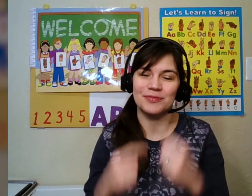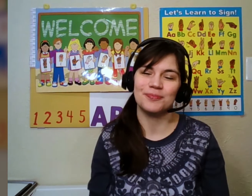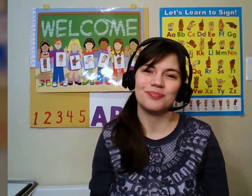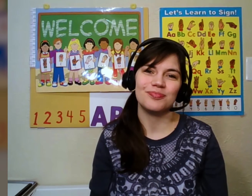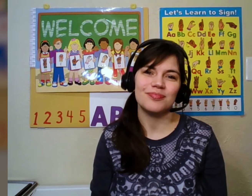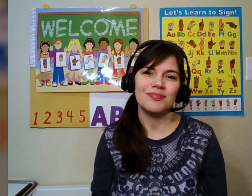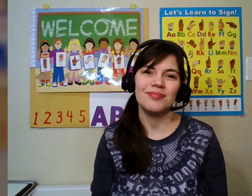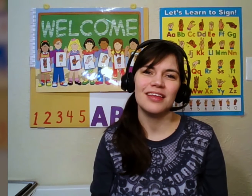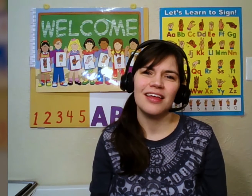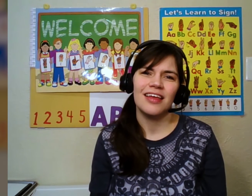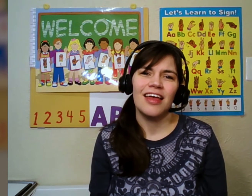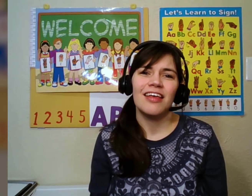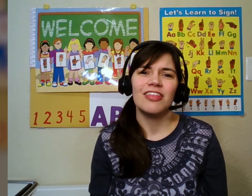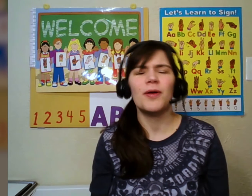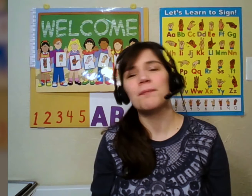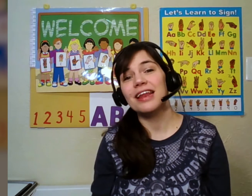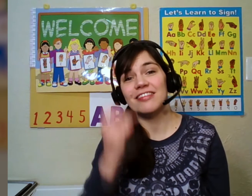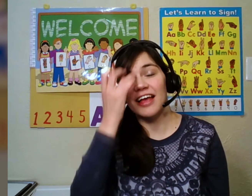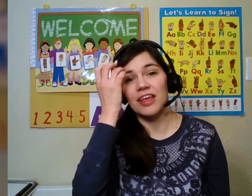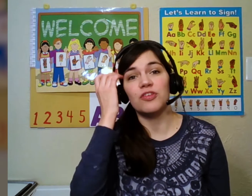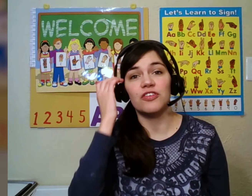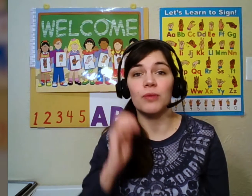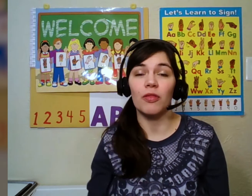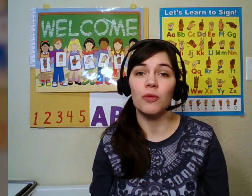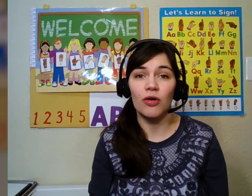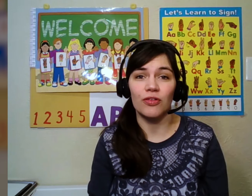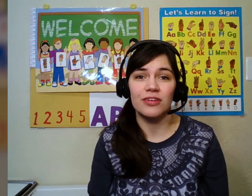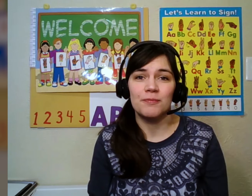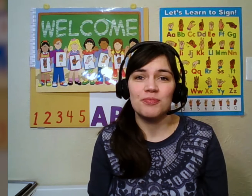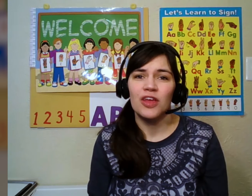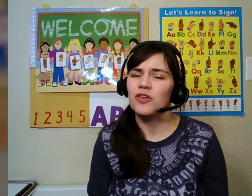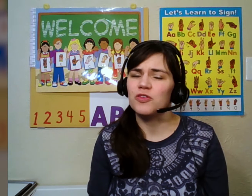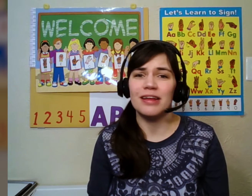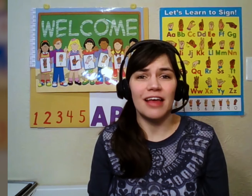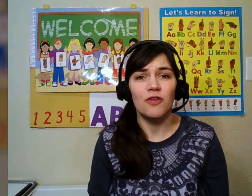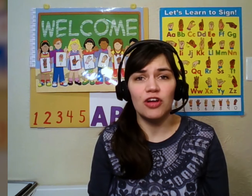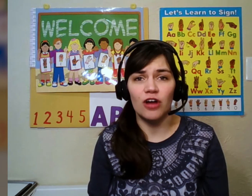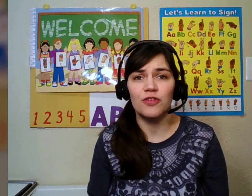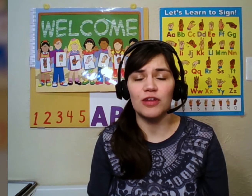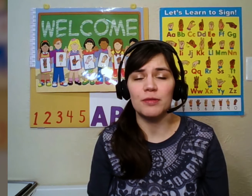listen. There are many sign languages around the world used by deaf and hard